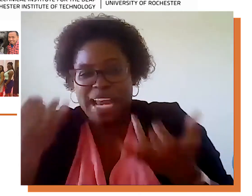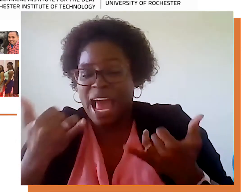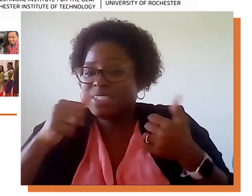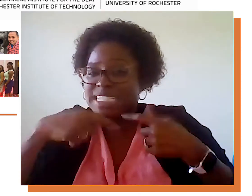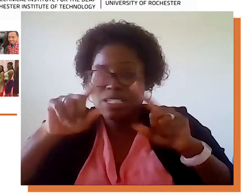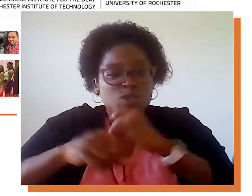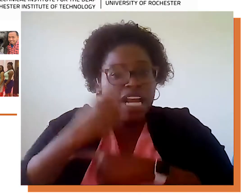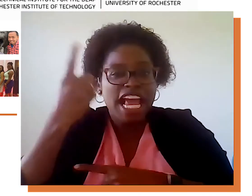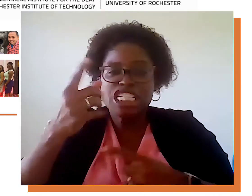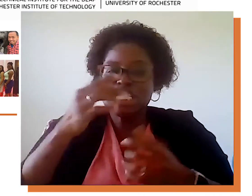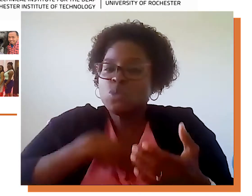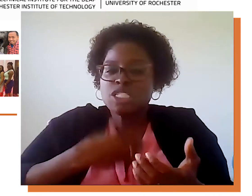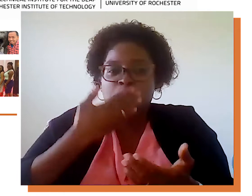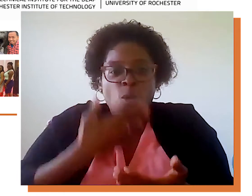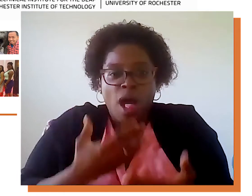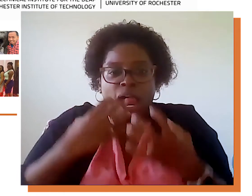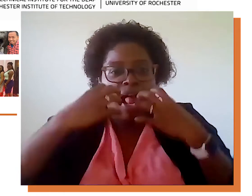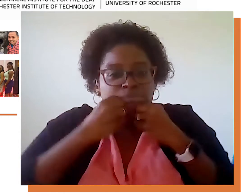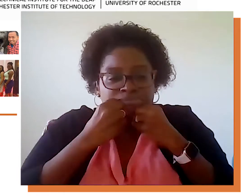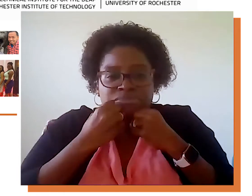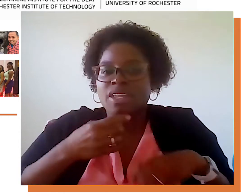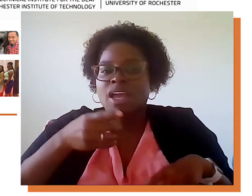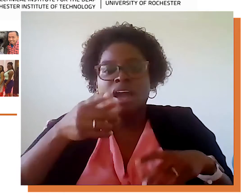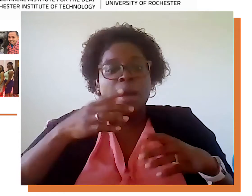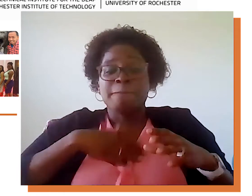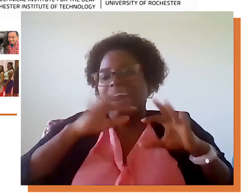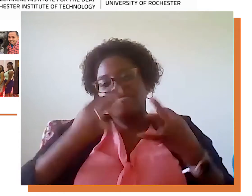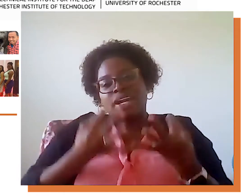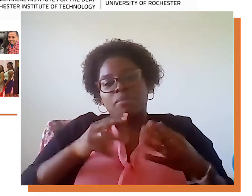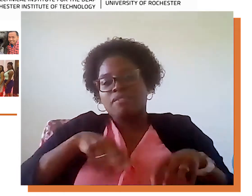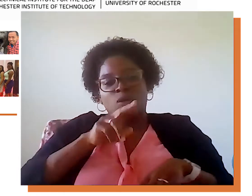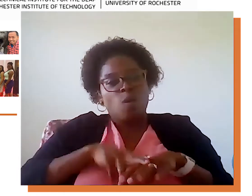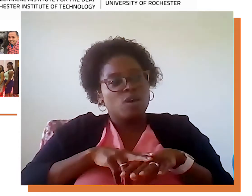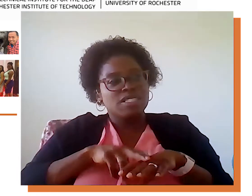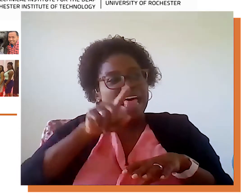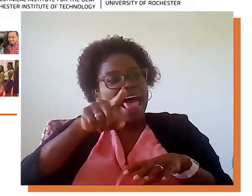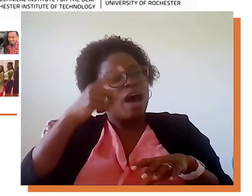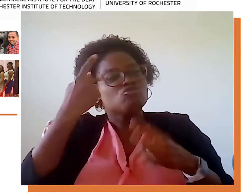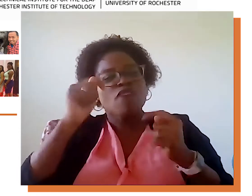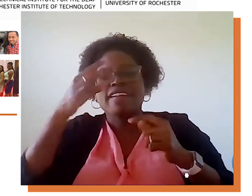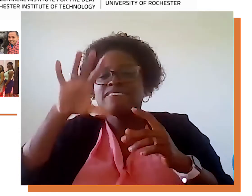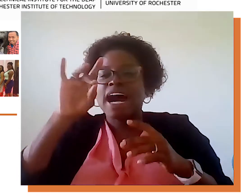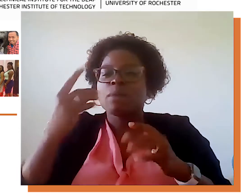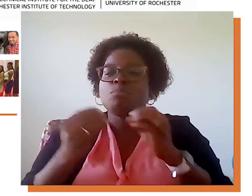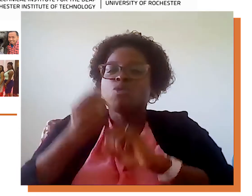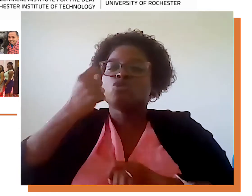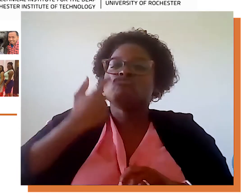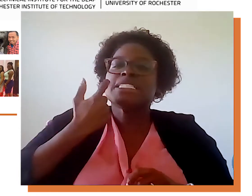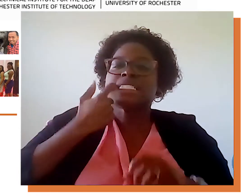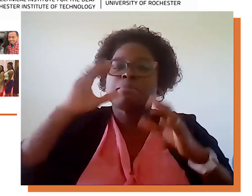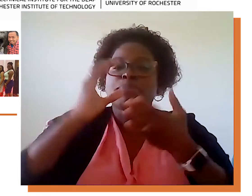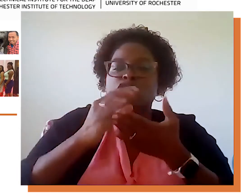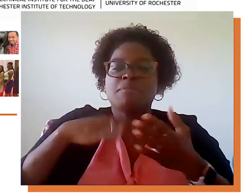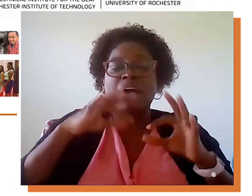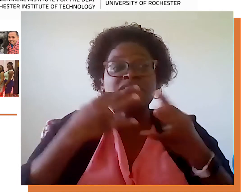Again, I cherish these people, my friends and family. They make me who I am. They keep me going every day.